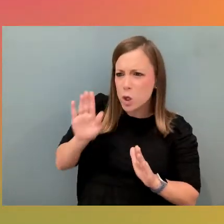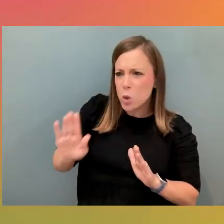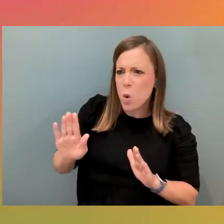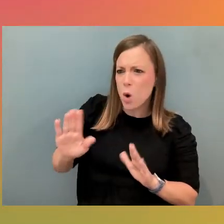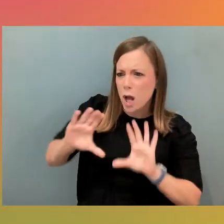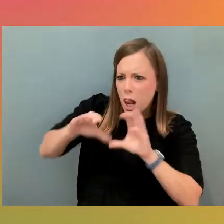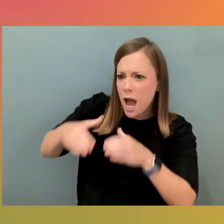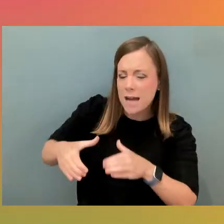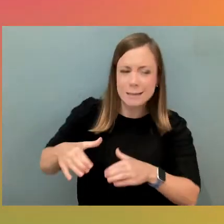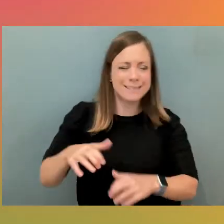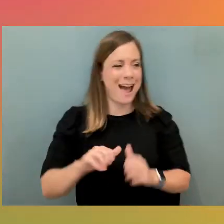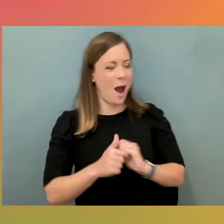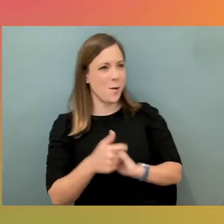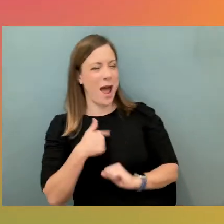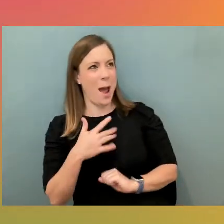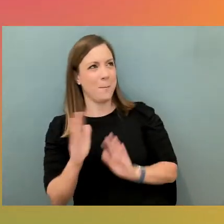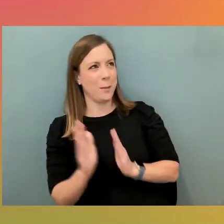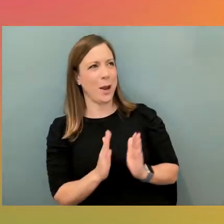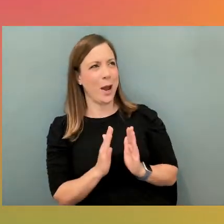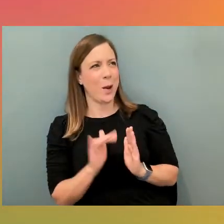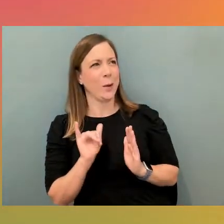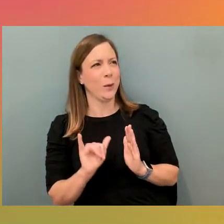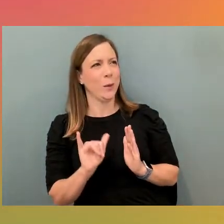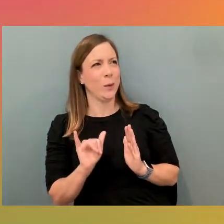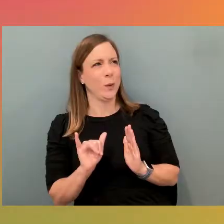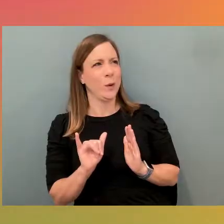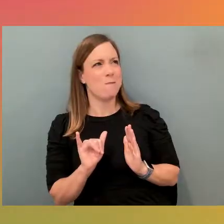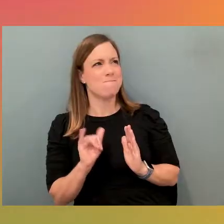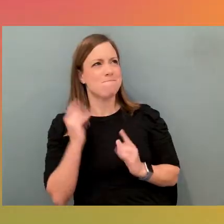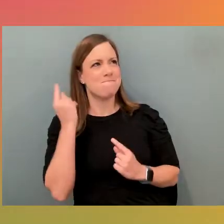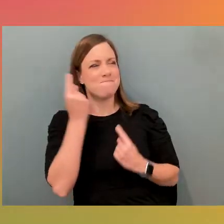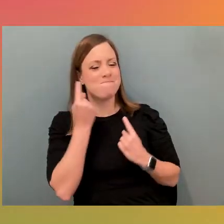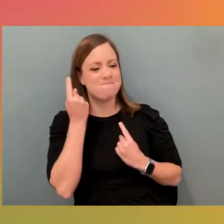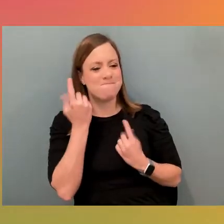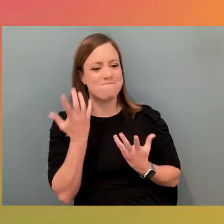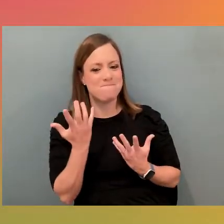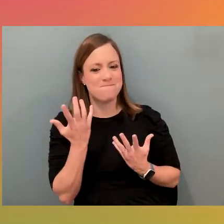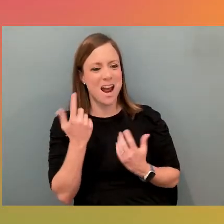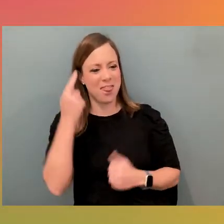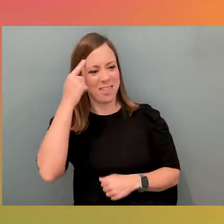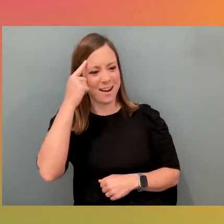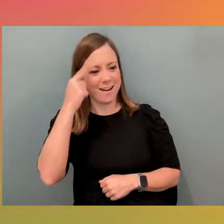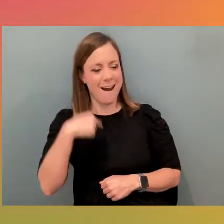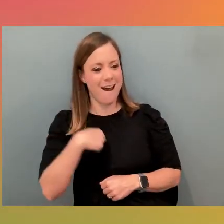HOW DID YOU PREPARE FOR IT?